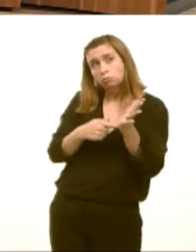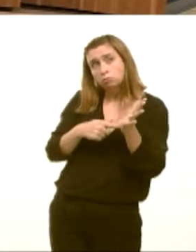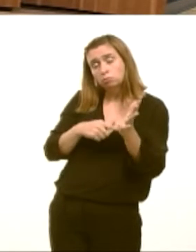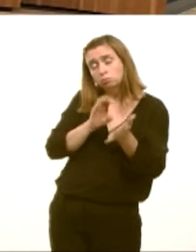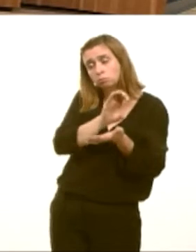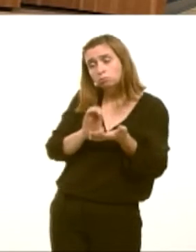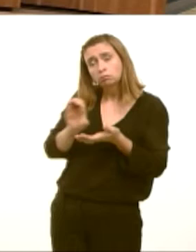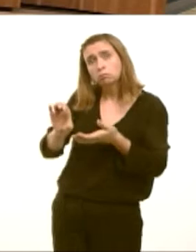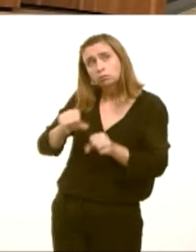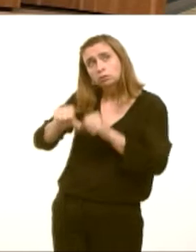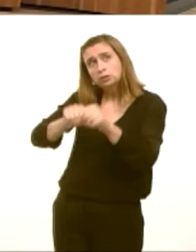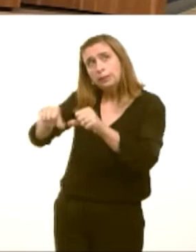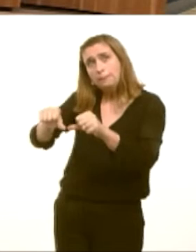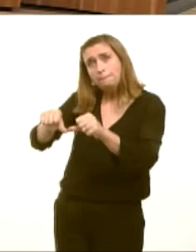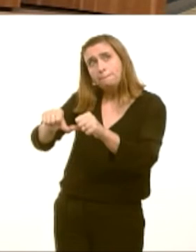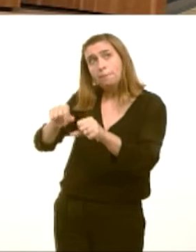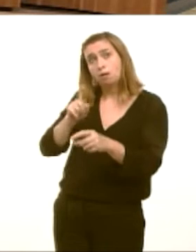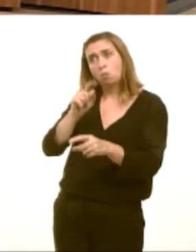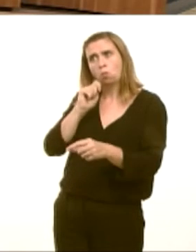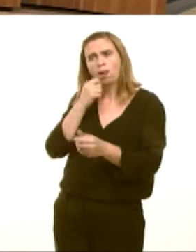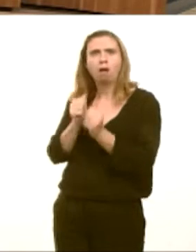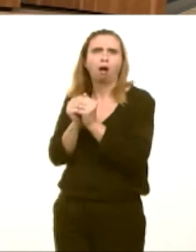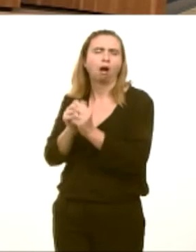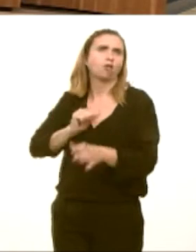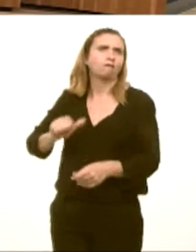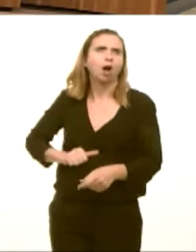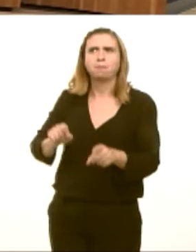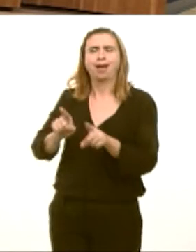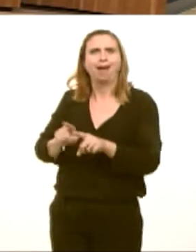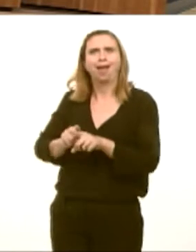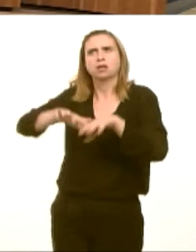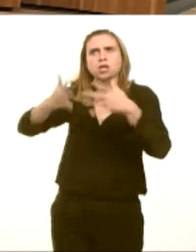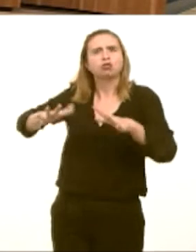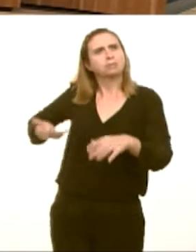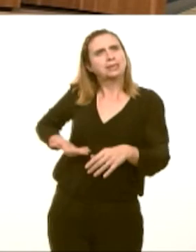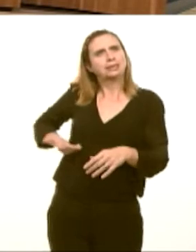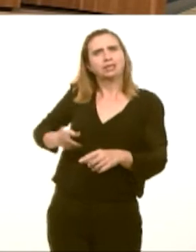not only just benefits farms, but also benefits many rural businesses that supply the services